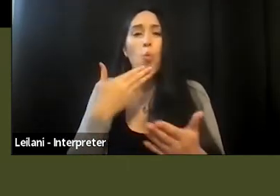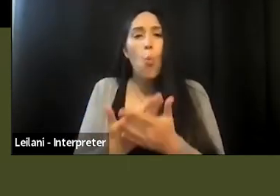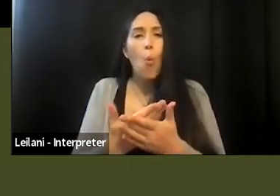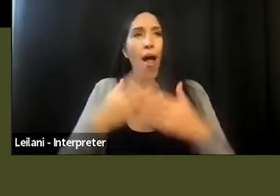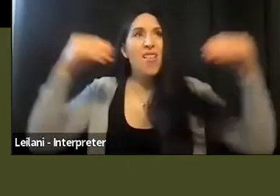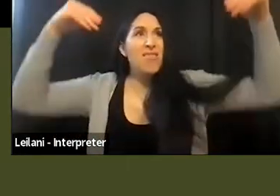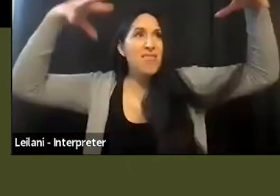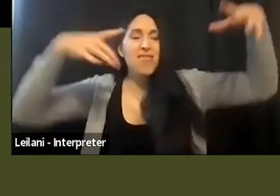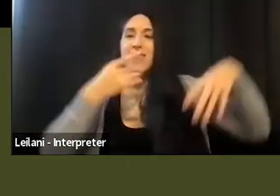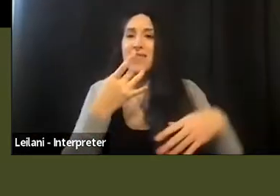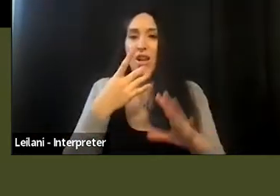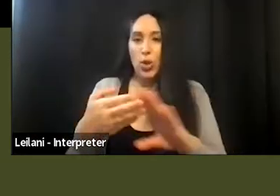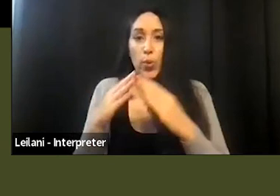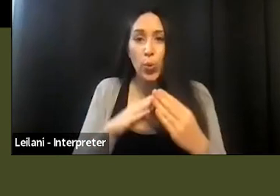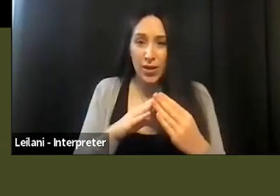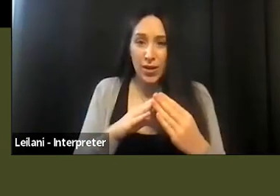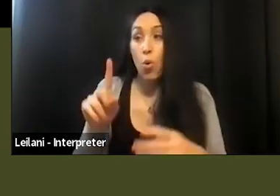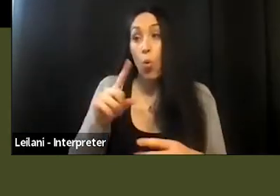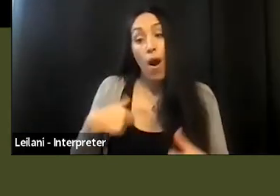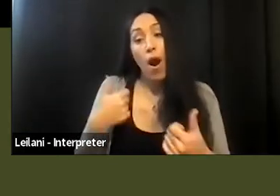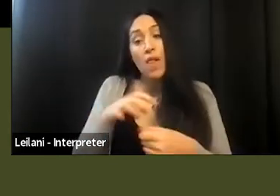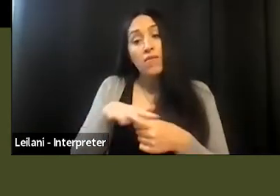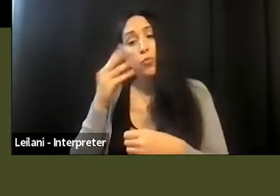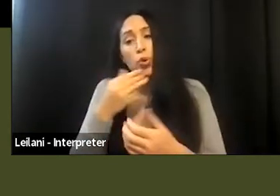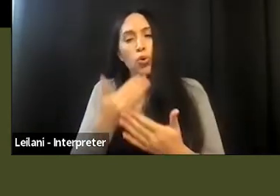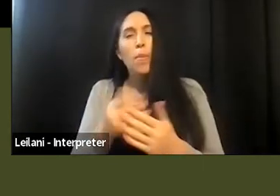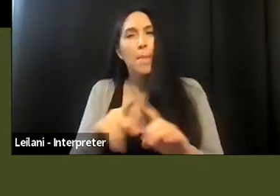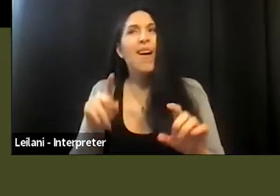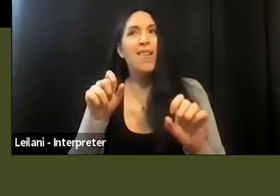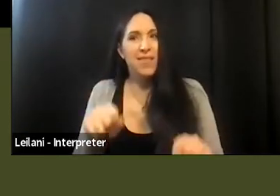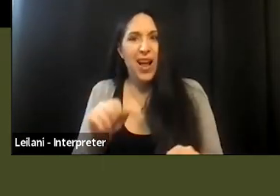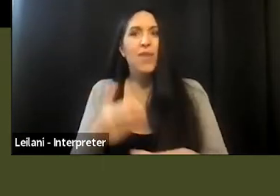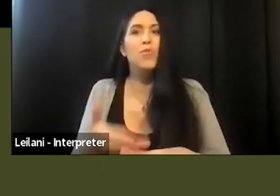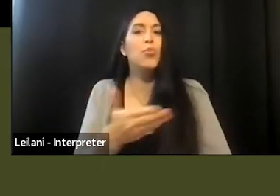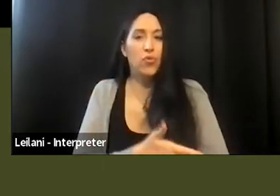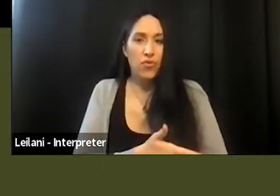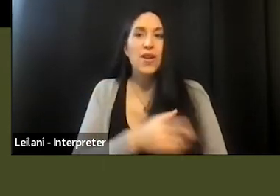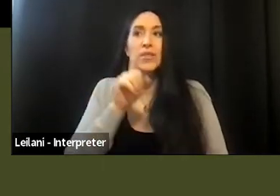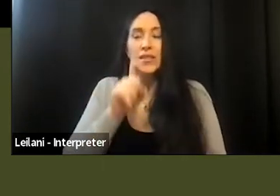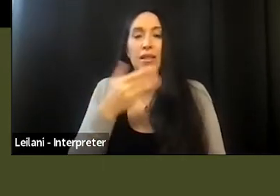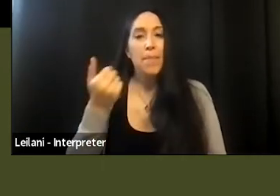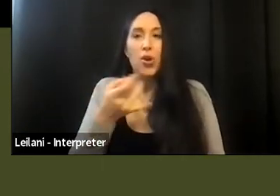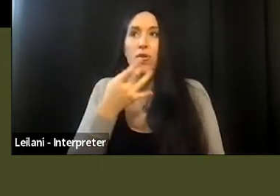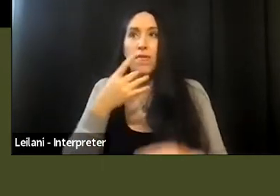Where it's mostly seniors and some disabled, but it could be even better. We have to have better lighting for people, not just the sight impaired,